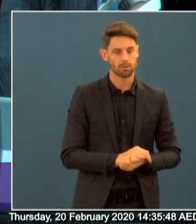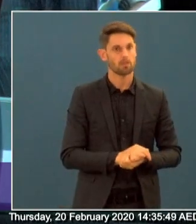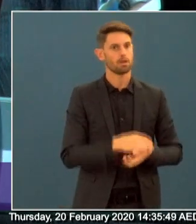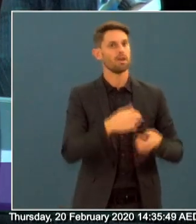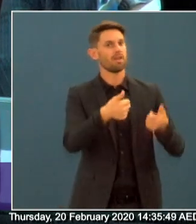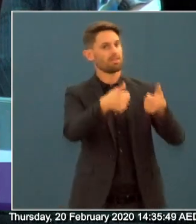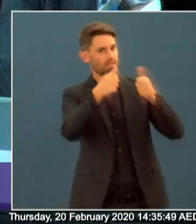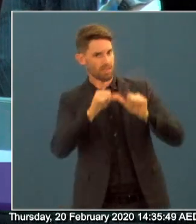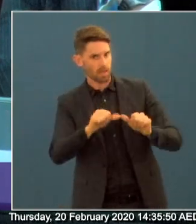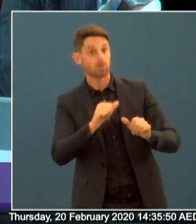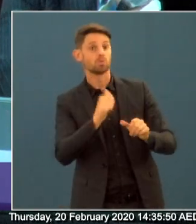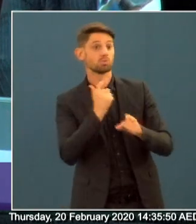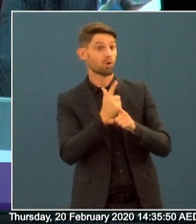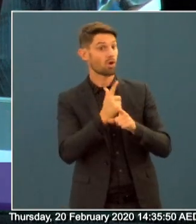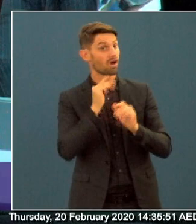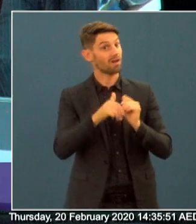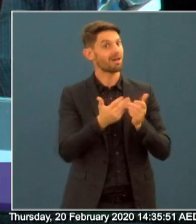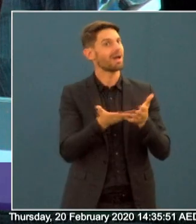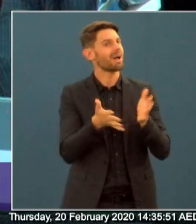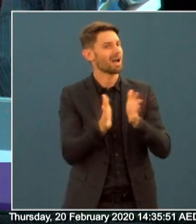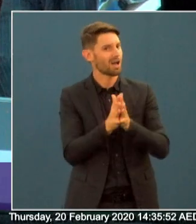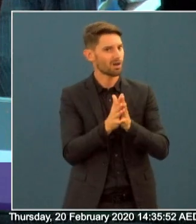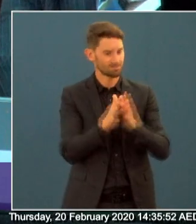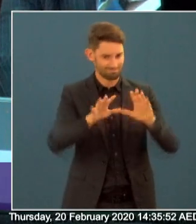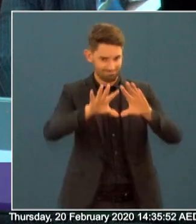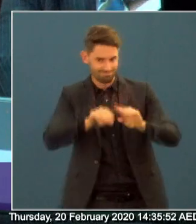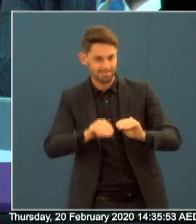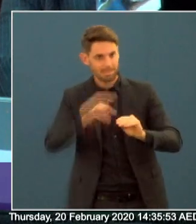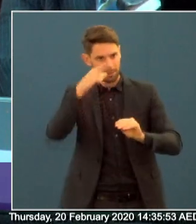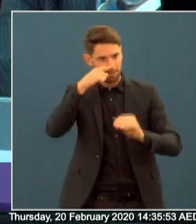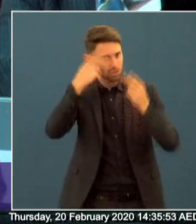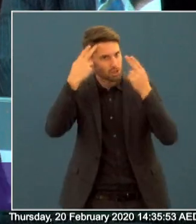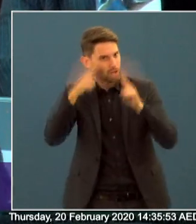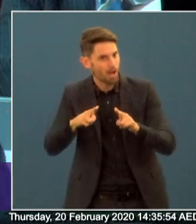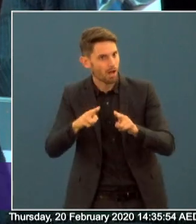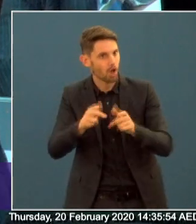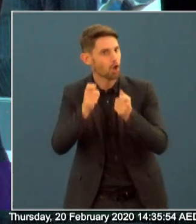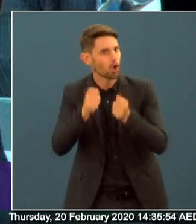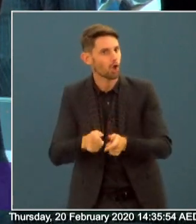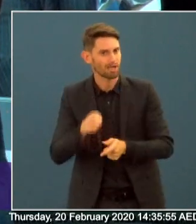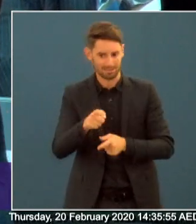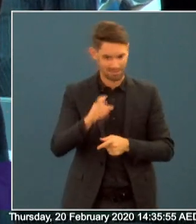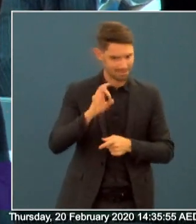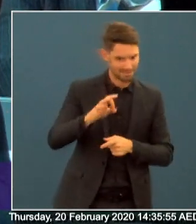monitor and prevent deaths. And some of this material we've addressed earlier, so I don't need to repeat that,